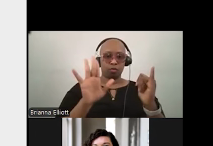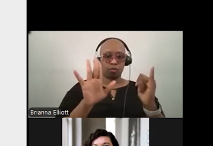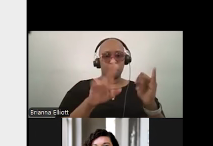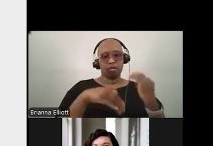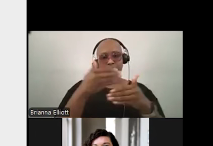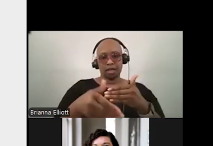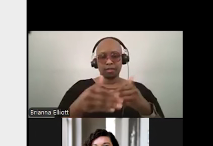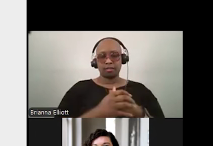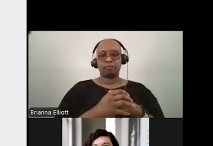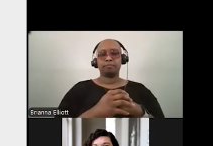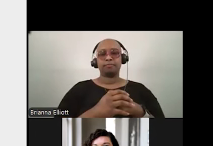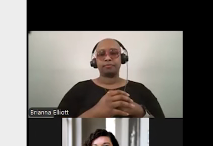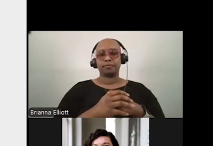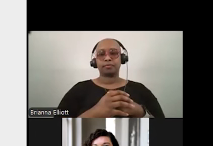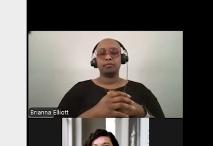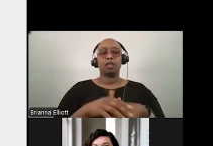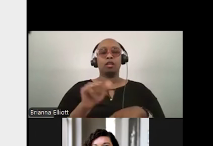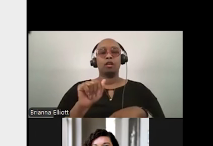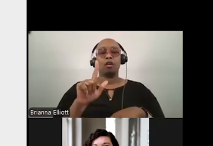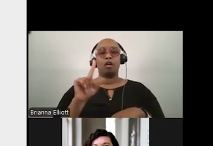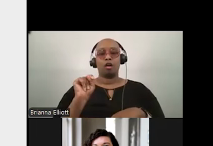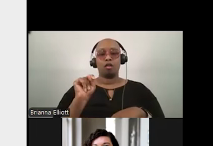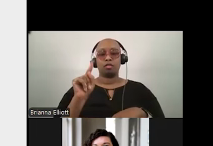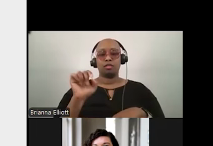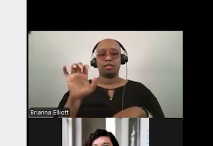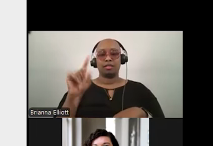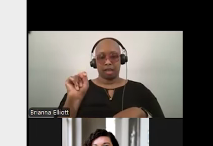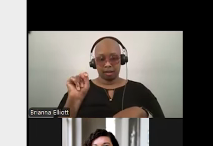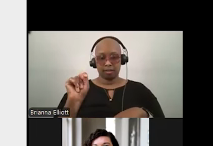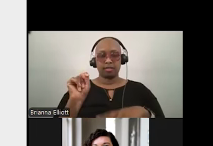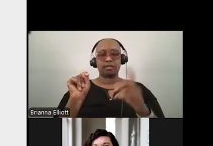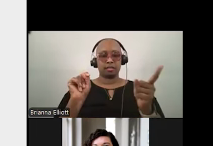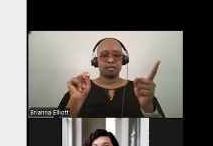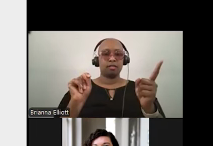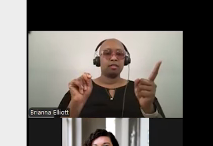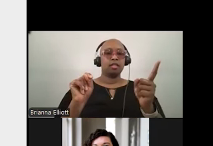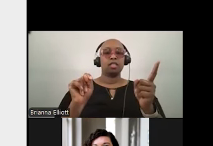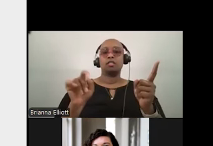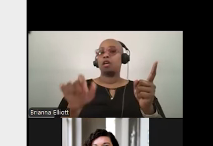Alt text, again, alt text is that alternative text. It's a short description that conveys